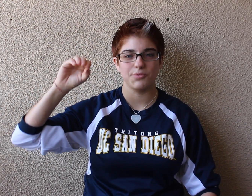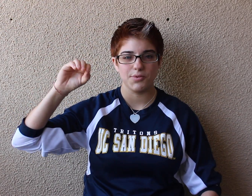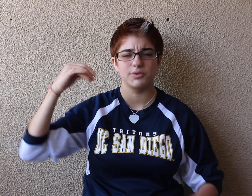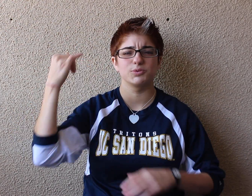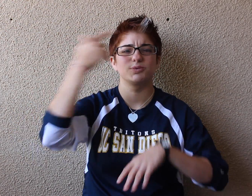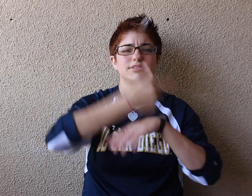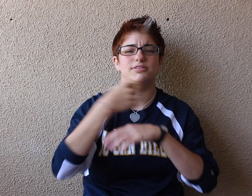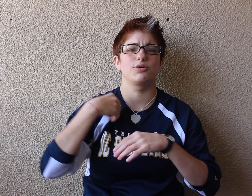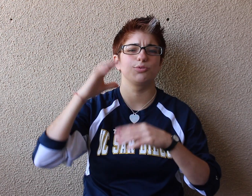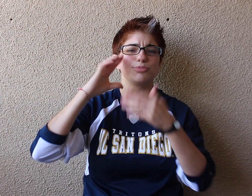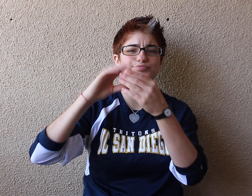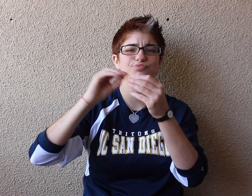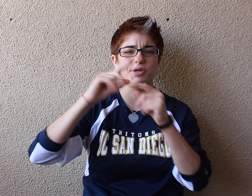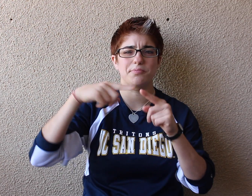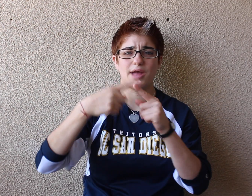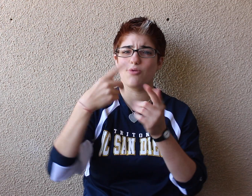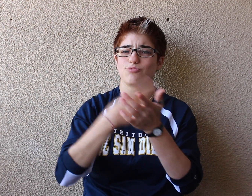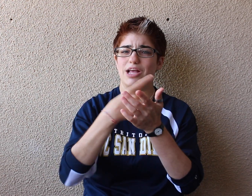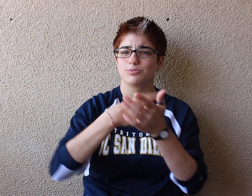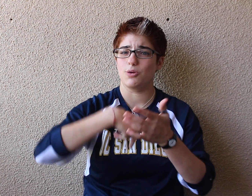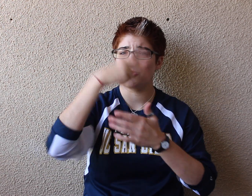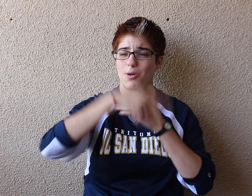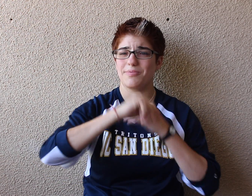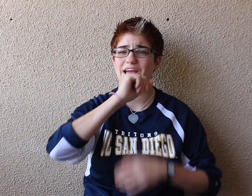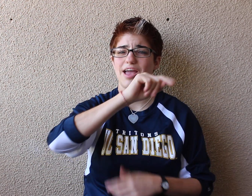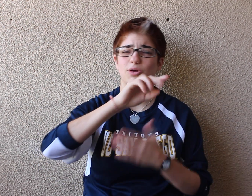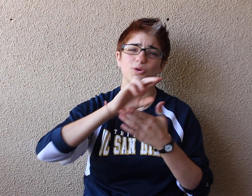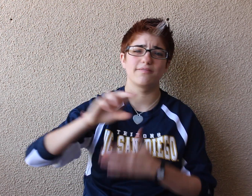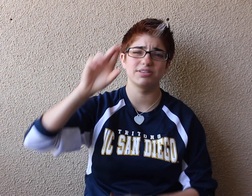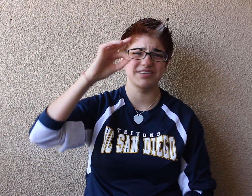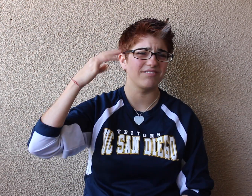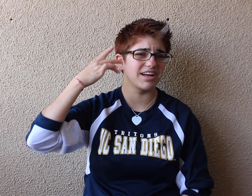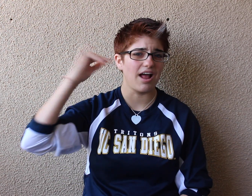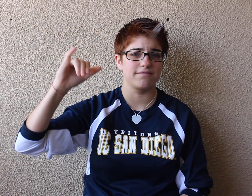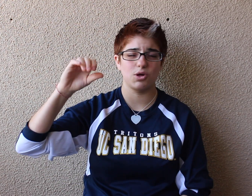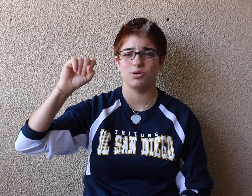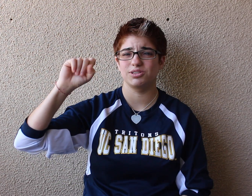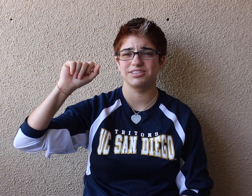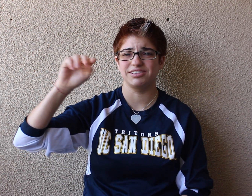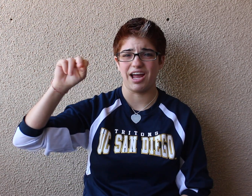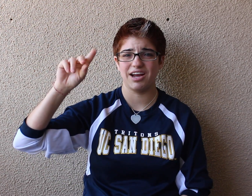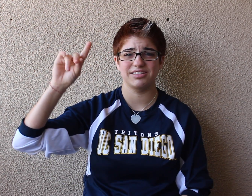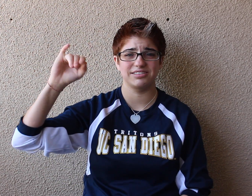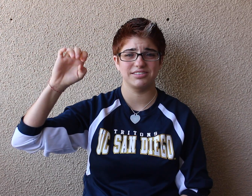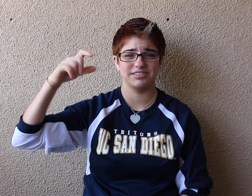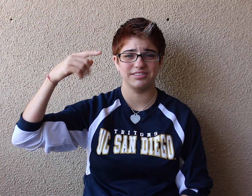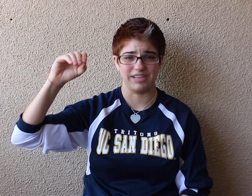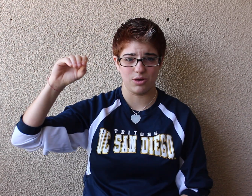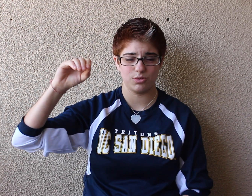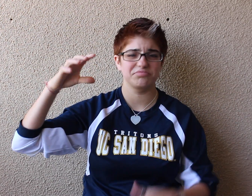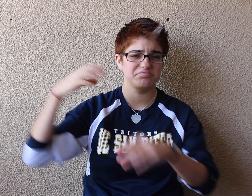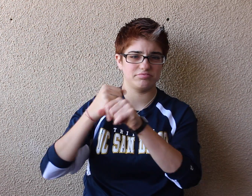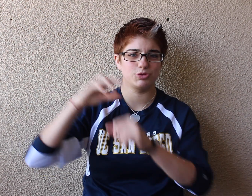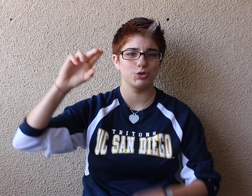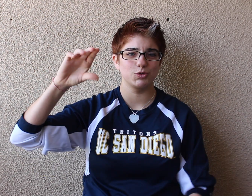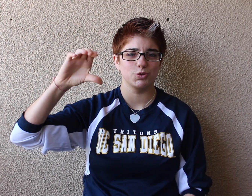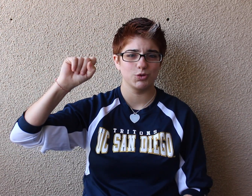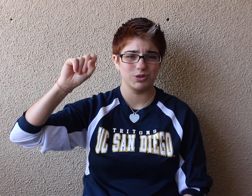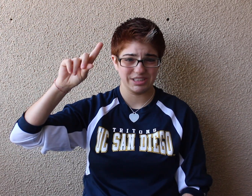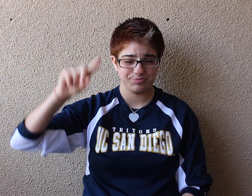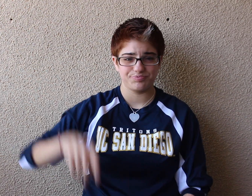Today, I will talk about a graduate program at University of California, San Diego (UCSD),